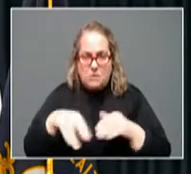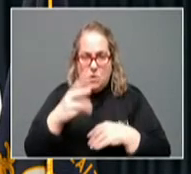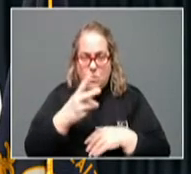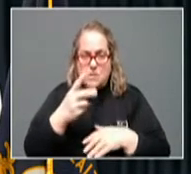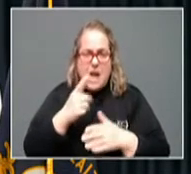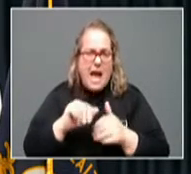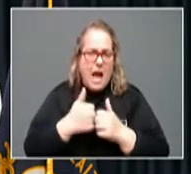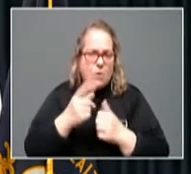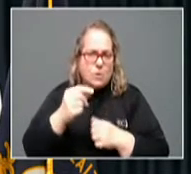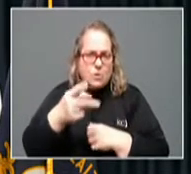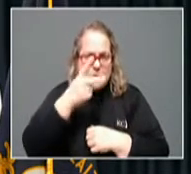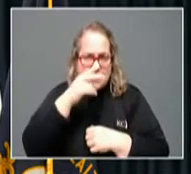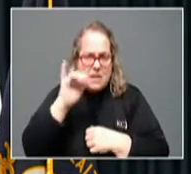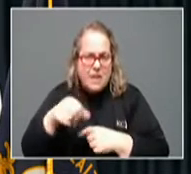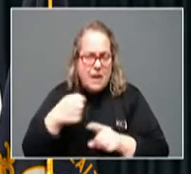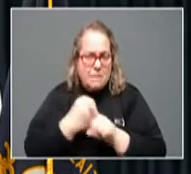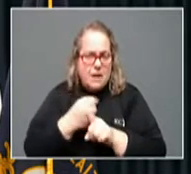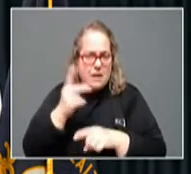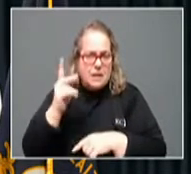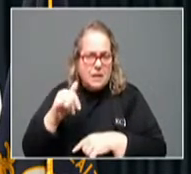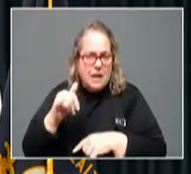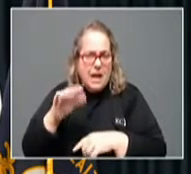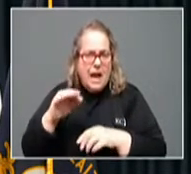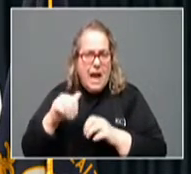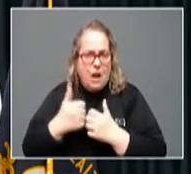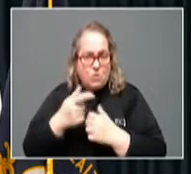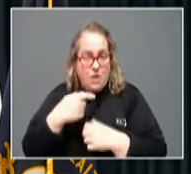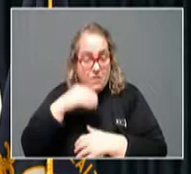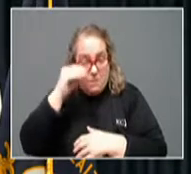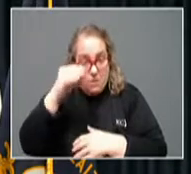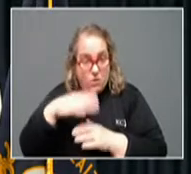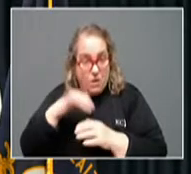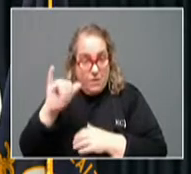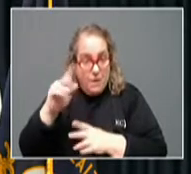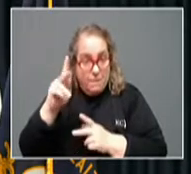Kentucky? If it's past, how do you, do you have an opinion on that bill? Yes.